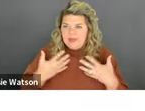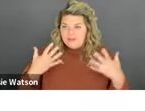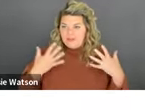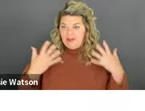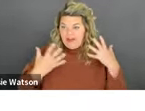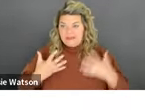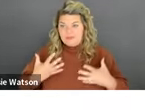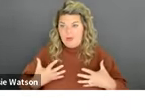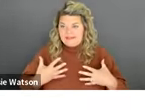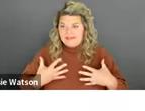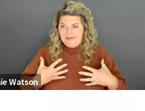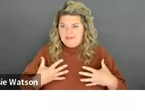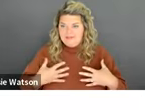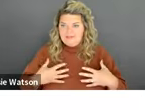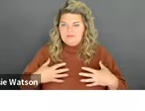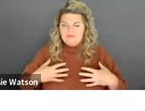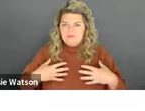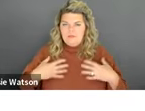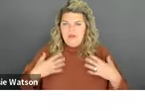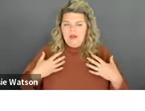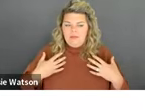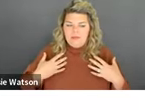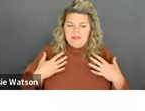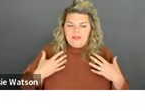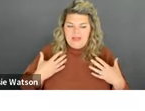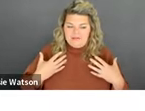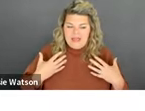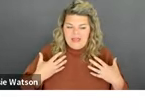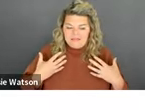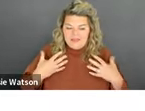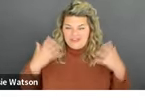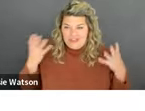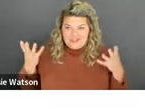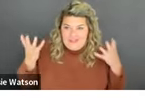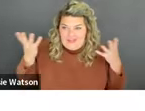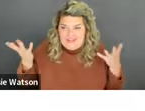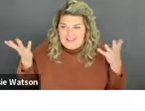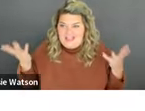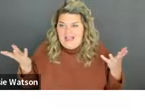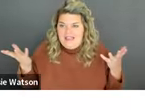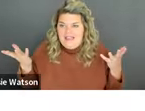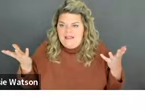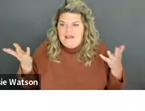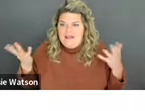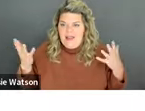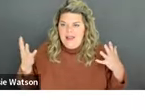just because they're very expressive. But a lot of times it's just, they're just signing.